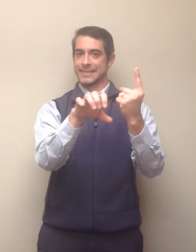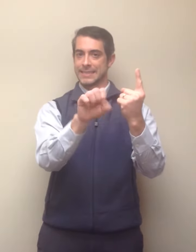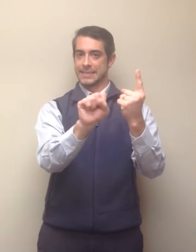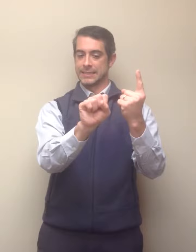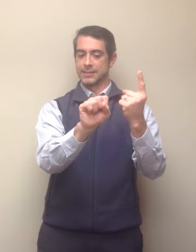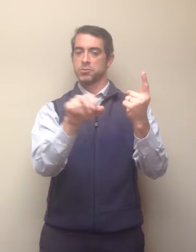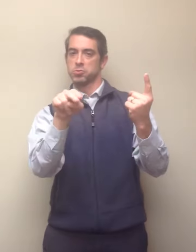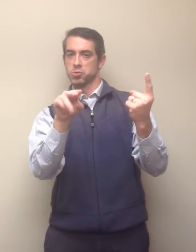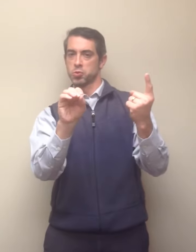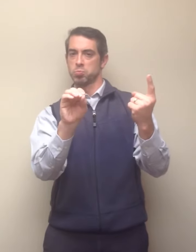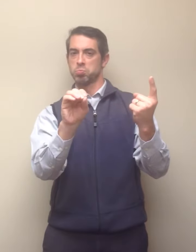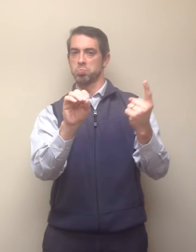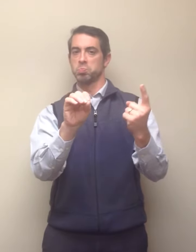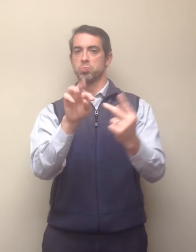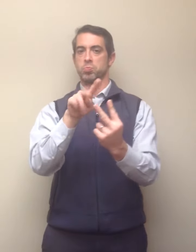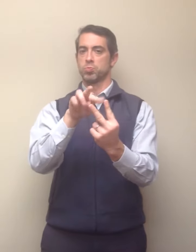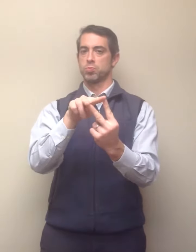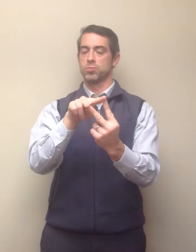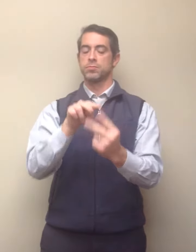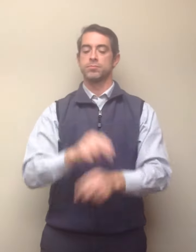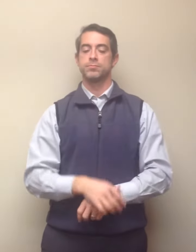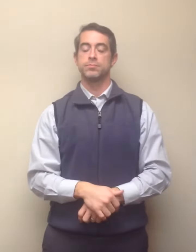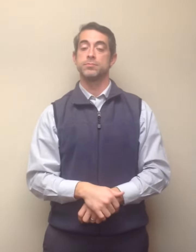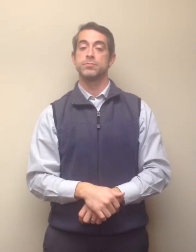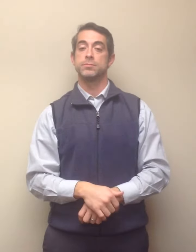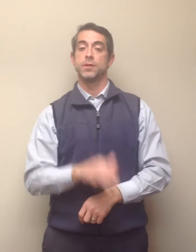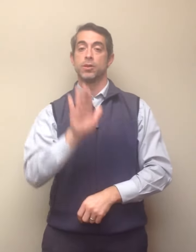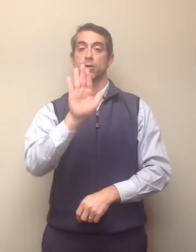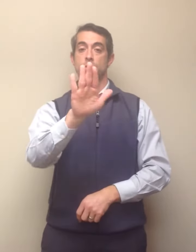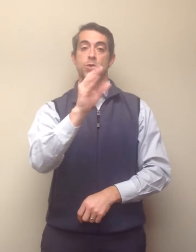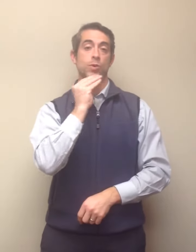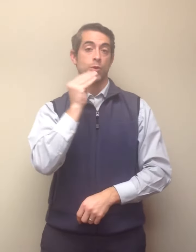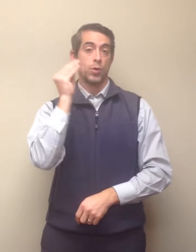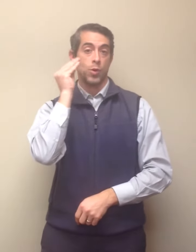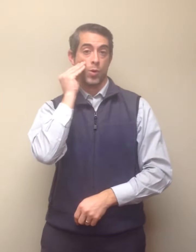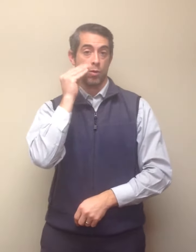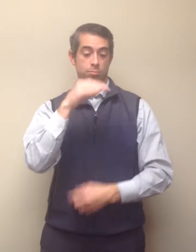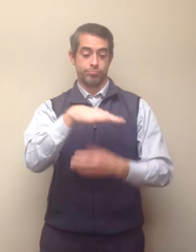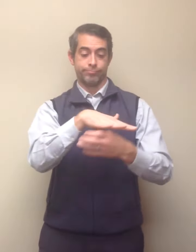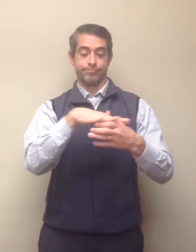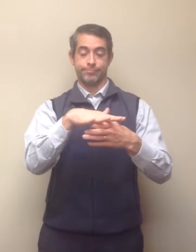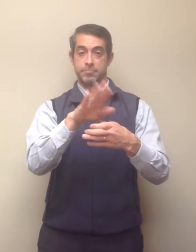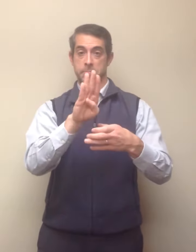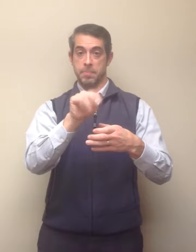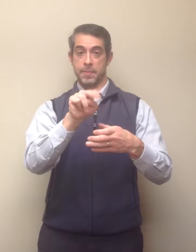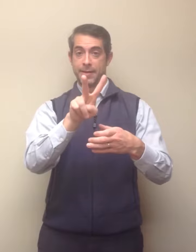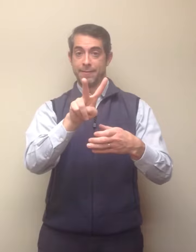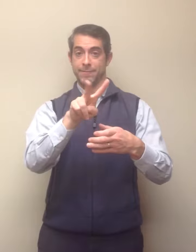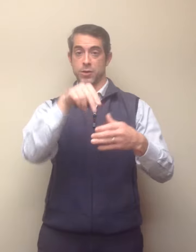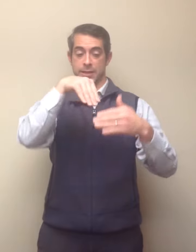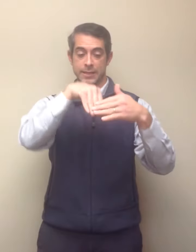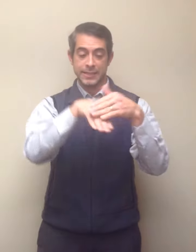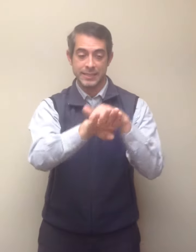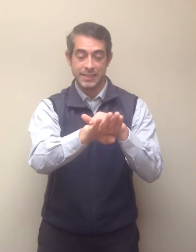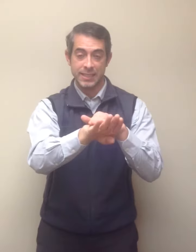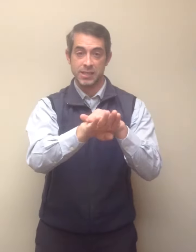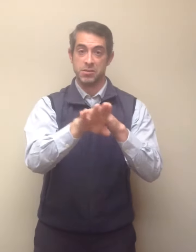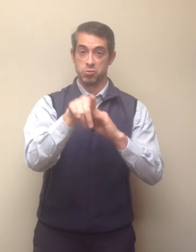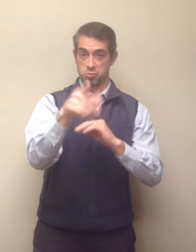1. At your local BMV have you had any difficulties communicating with BMV staff?